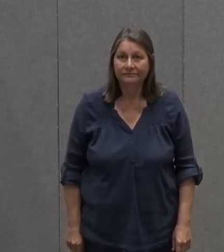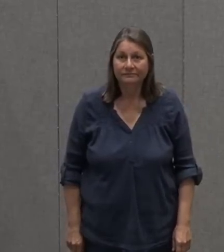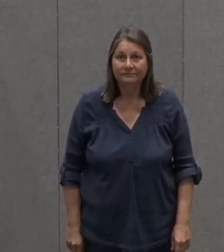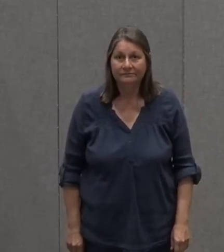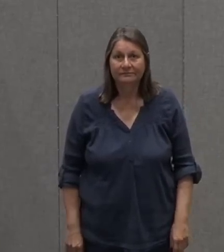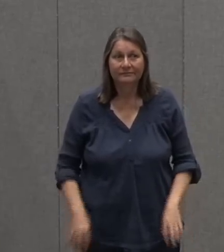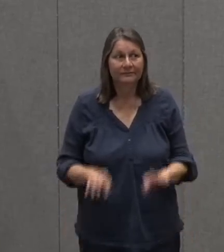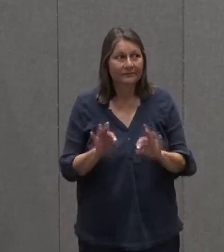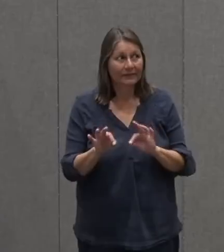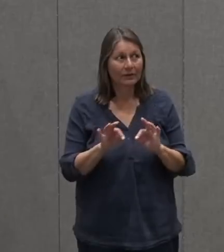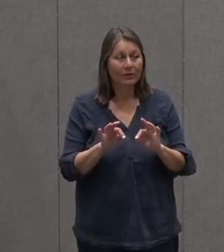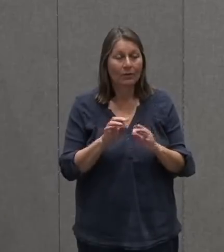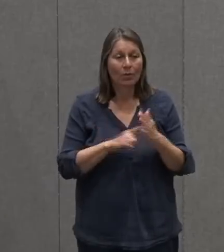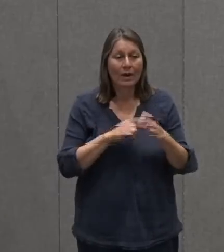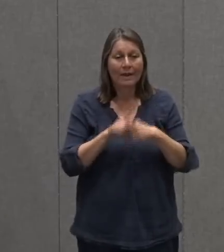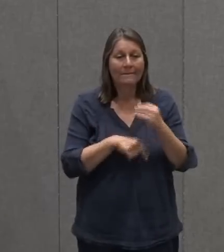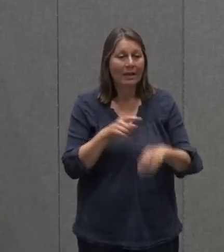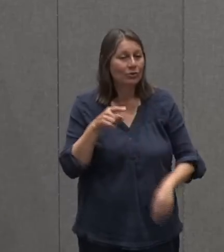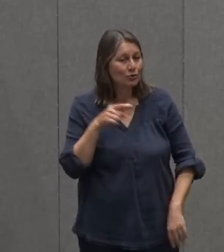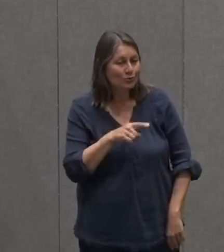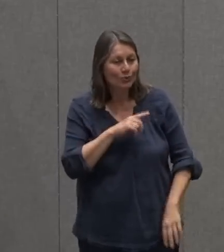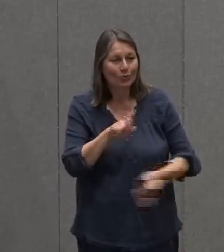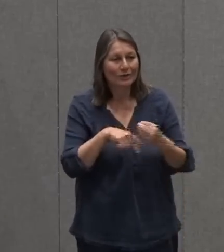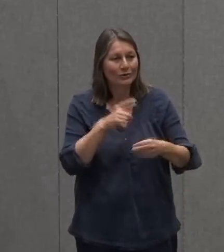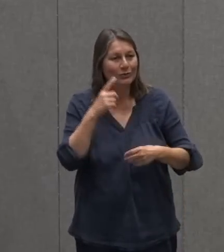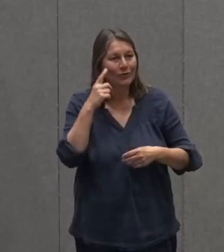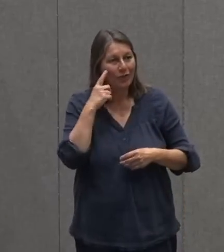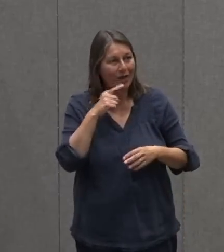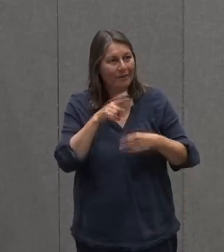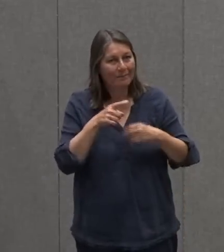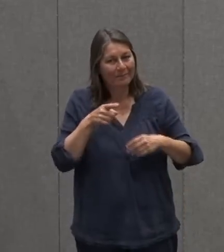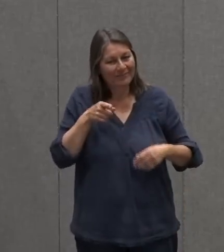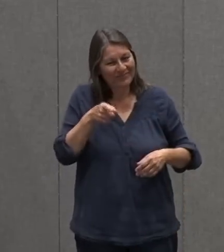What about you? What did you think about when you were thinking about this equation?